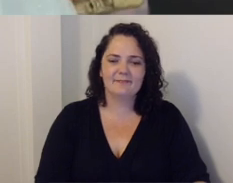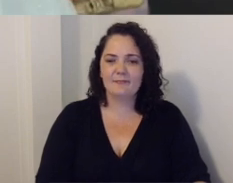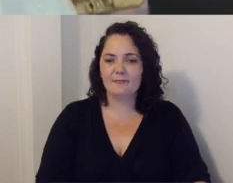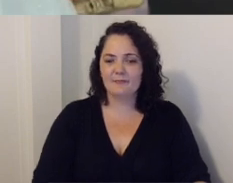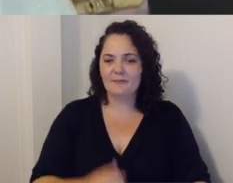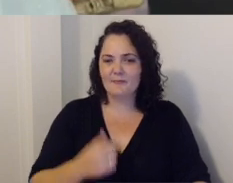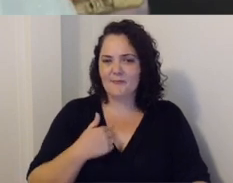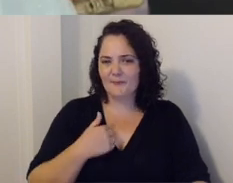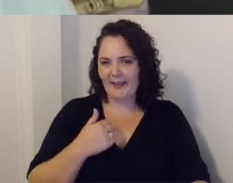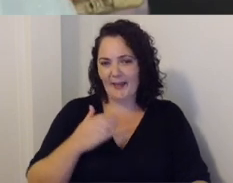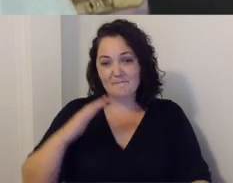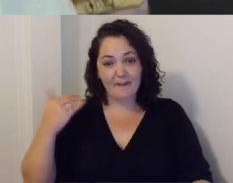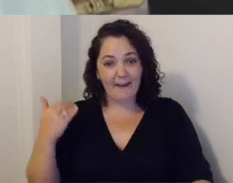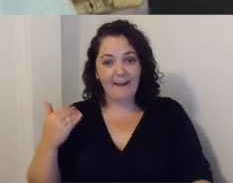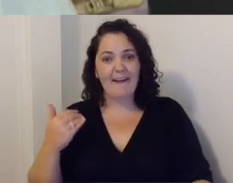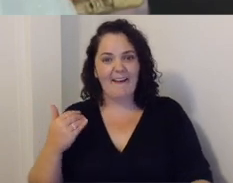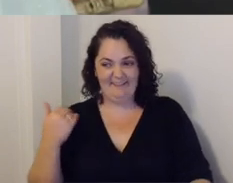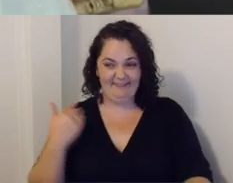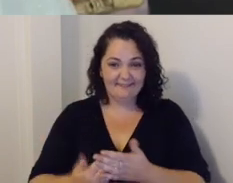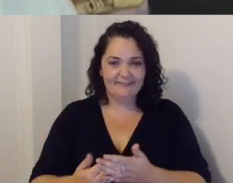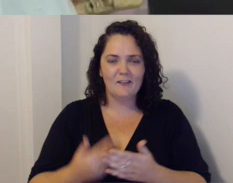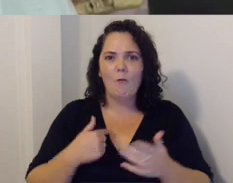I've gotten so used to drawing masked models, it's going to be hard to go back to